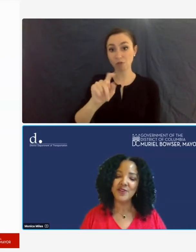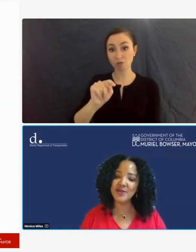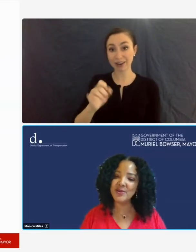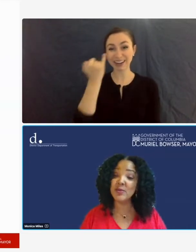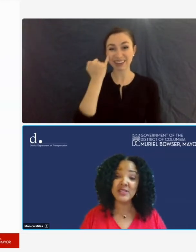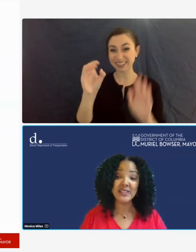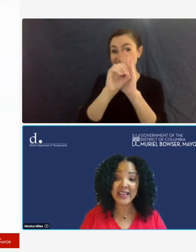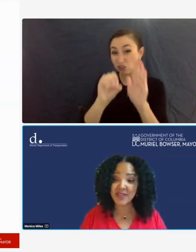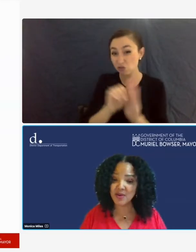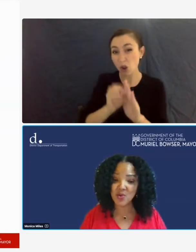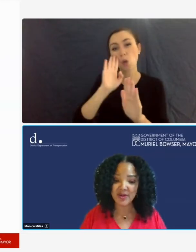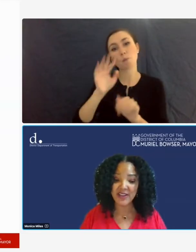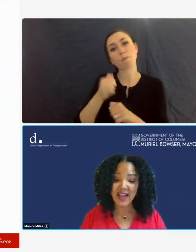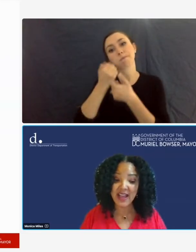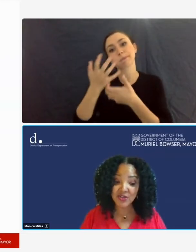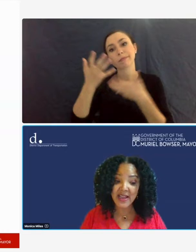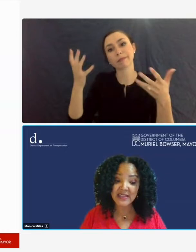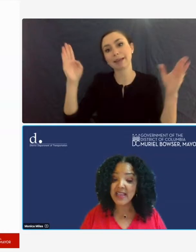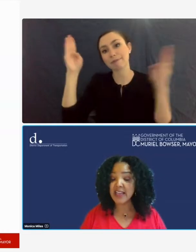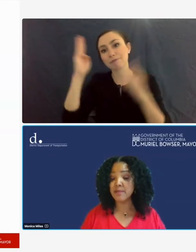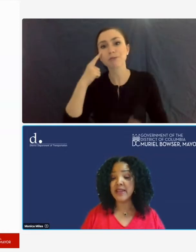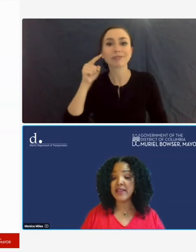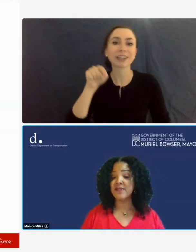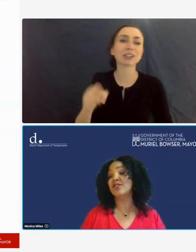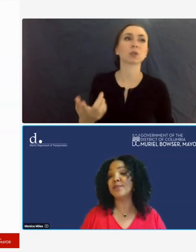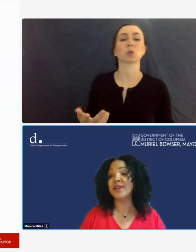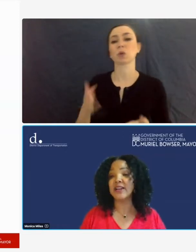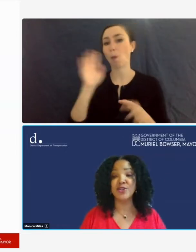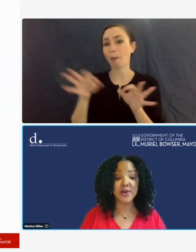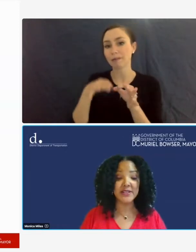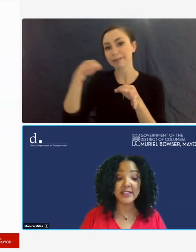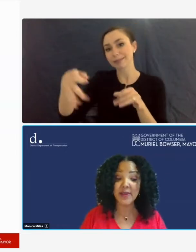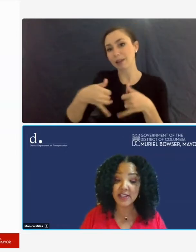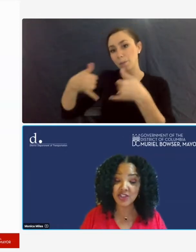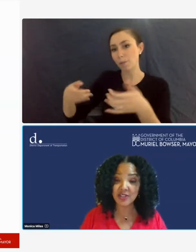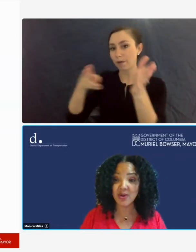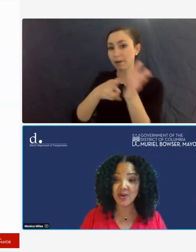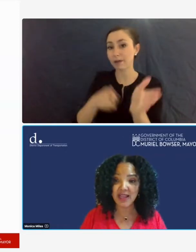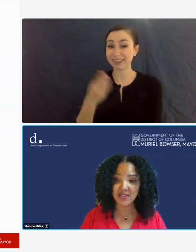it will delay the award of the contract and it may even jeopardize your participation on the contract